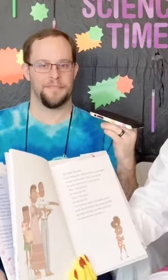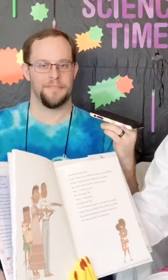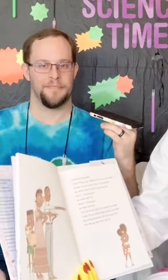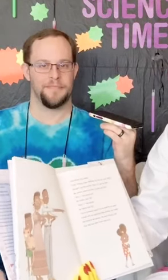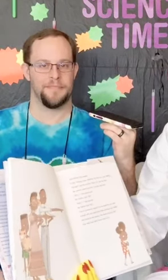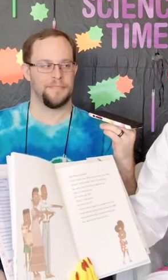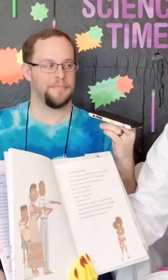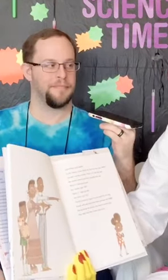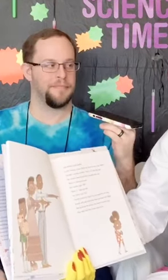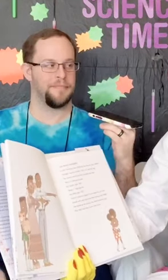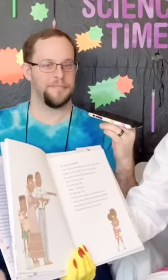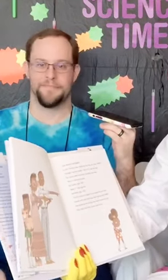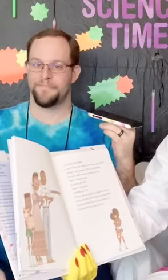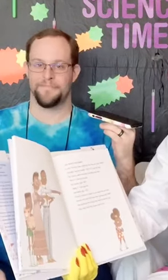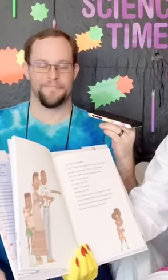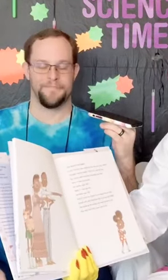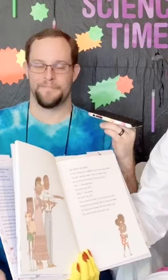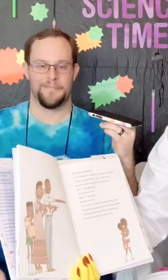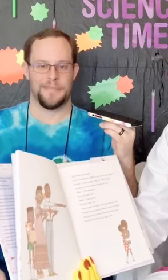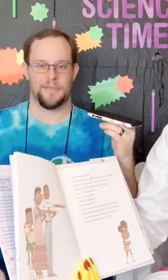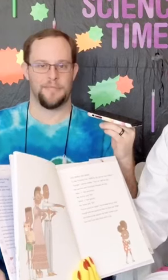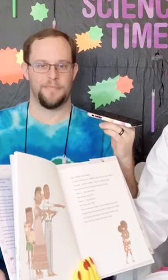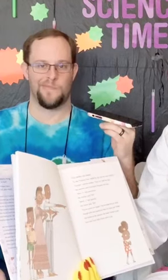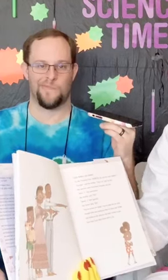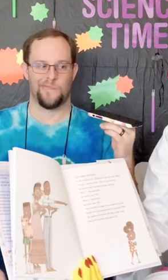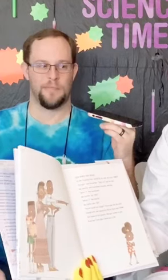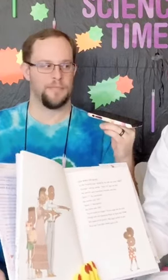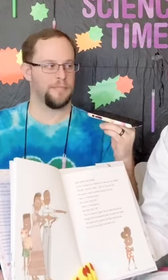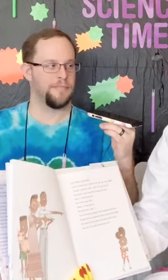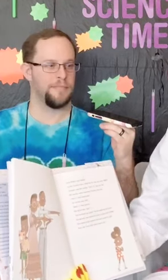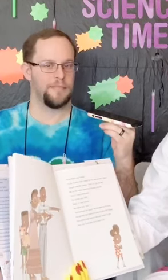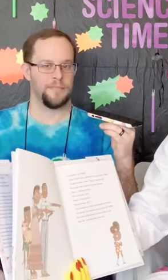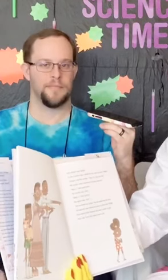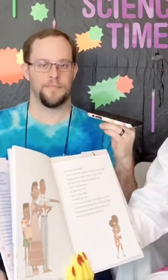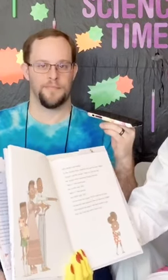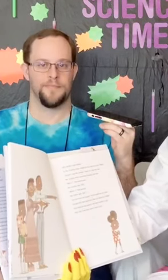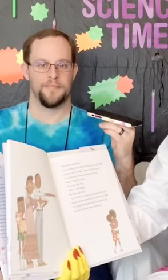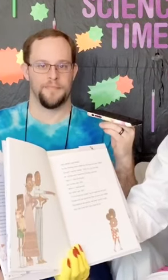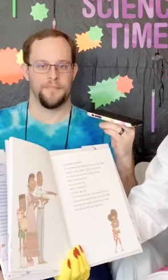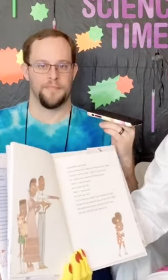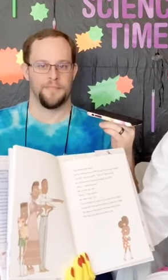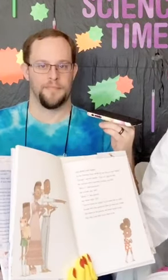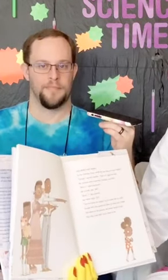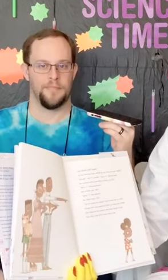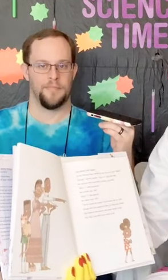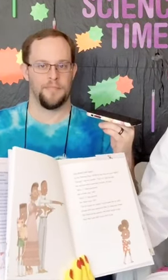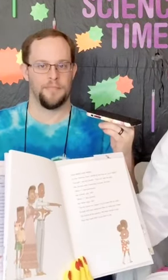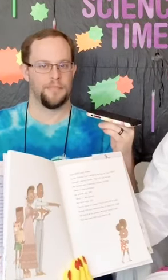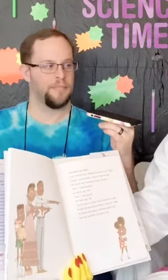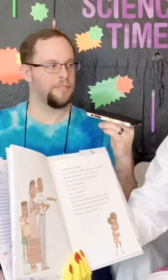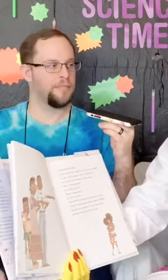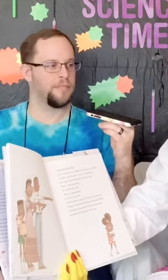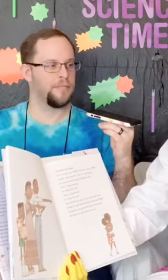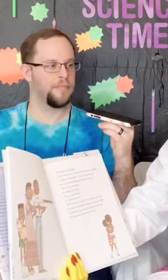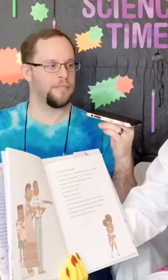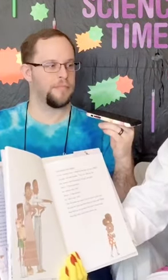Her parents were frustrated, frazzled, and mad. "Why?" Ada questioned.